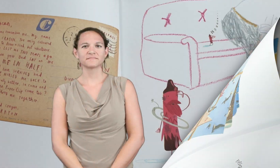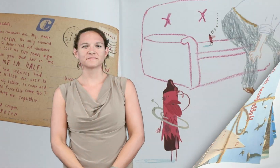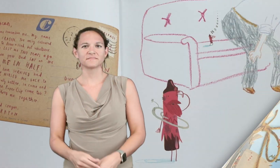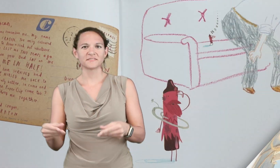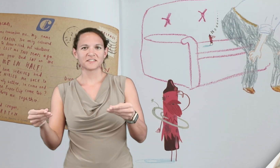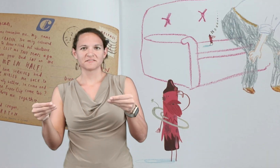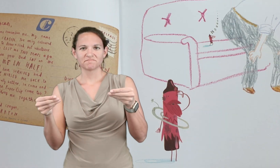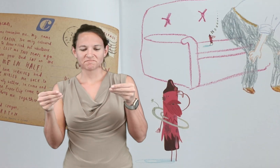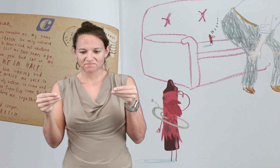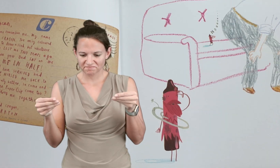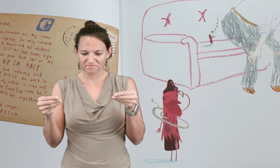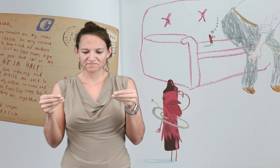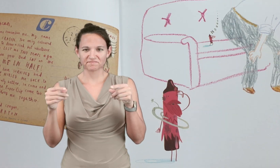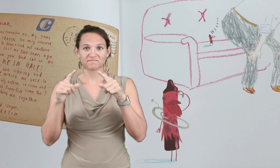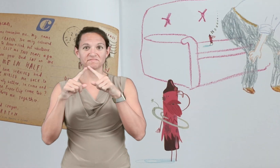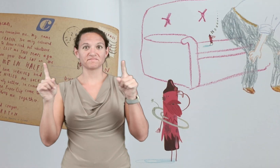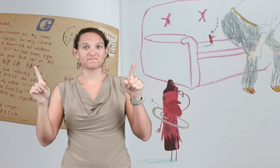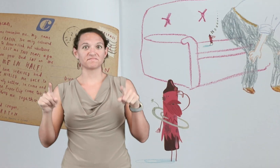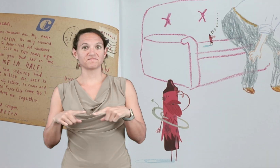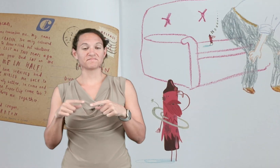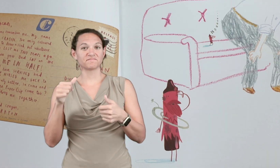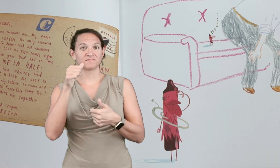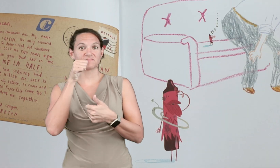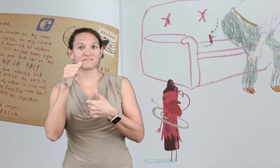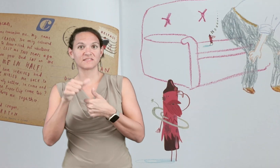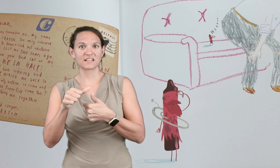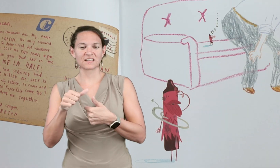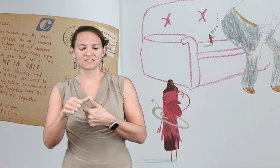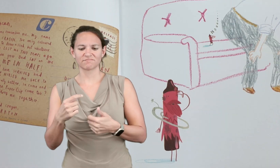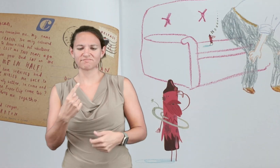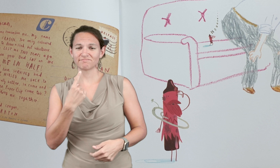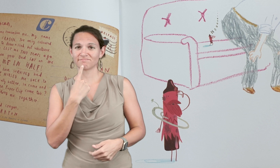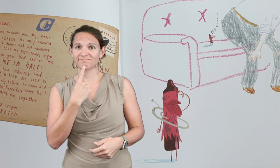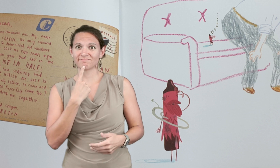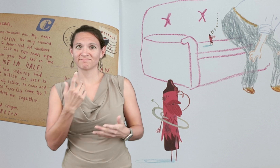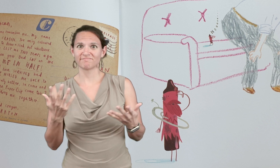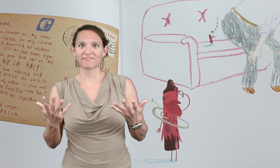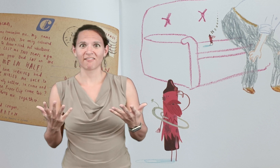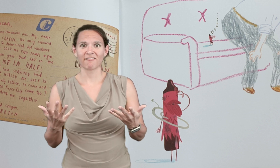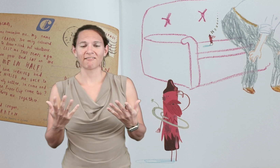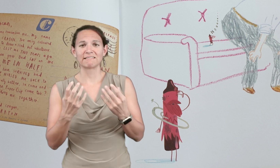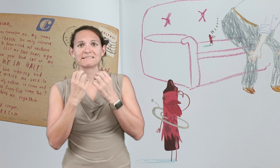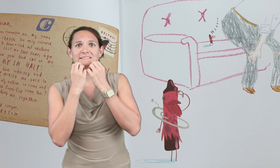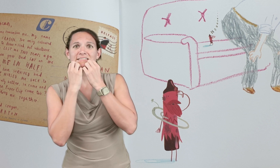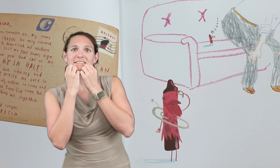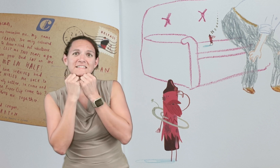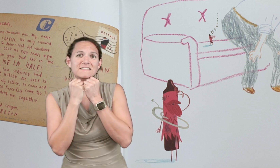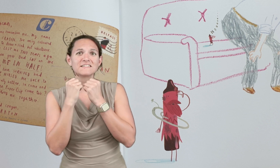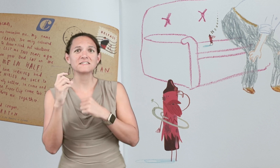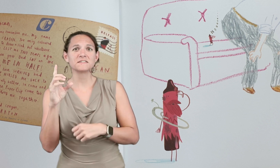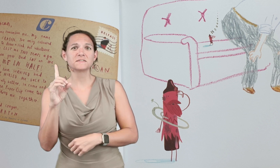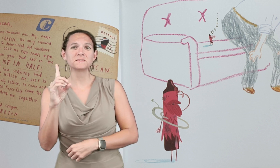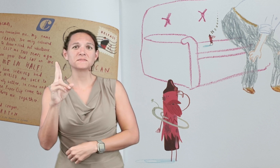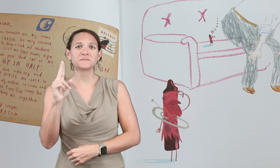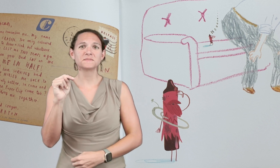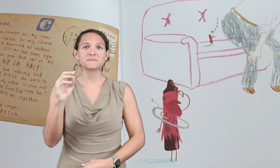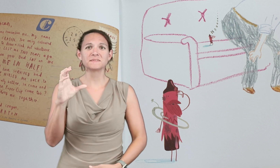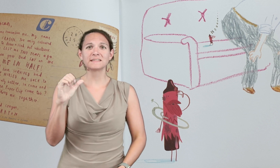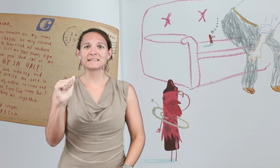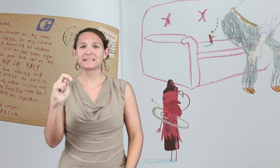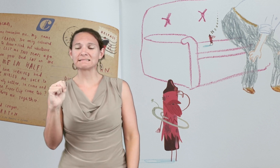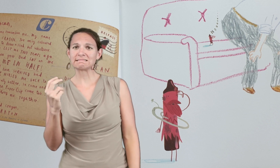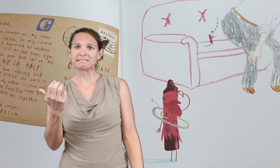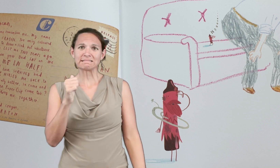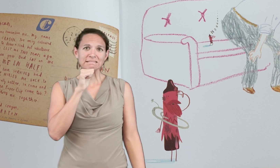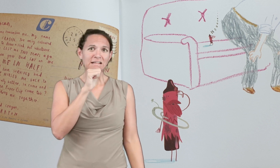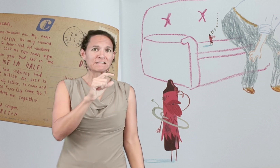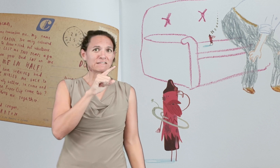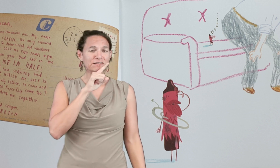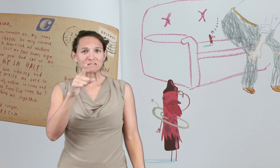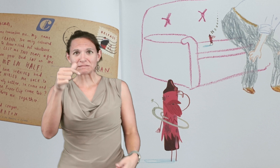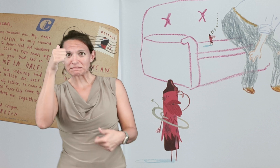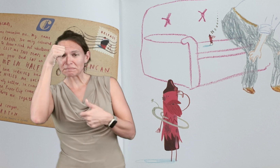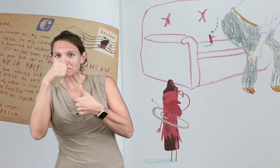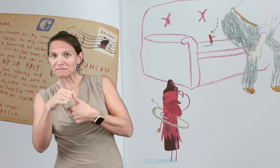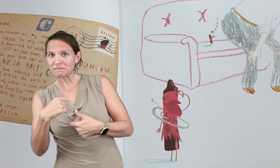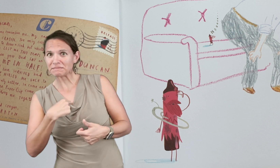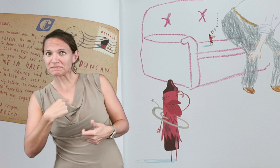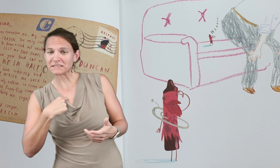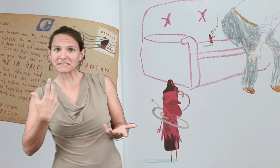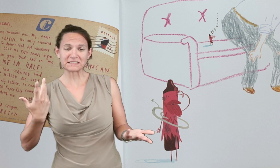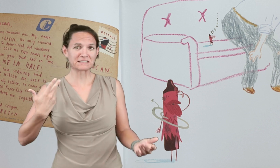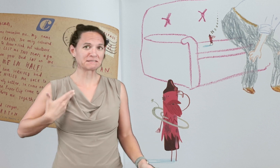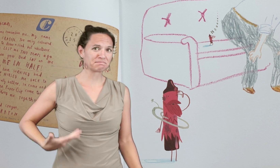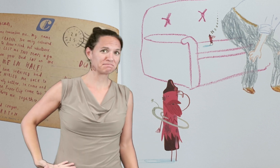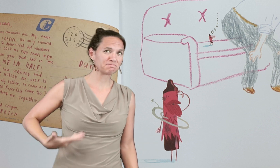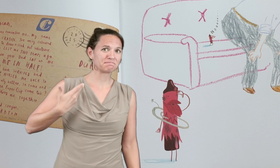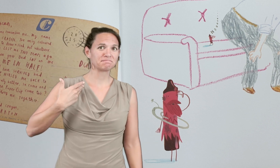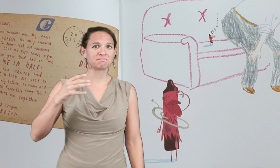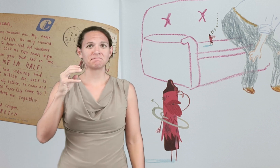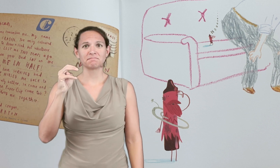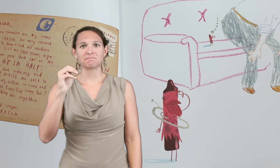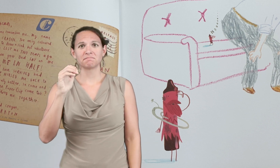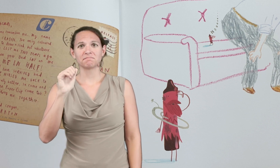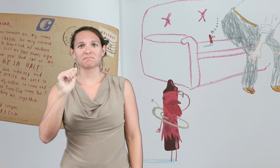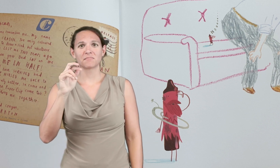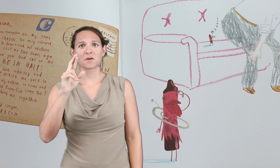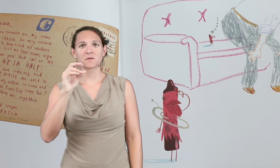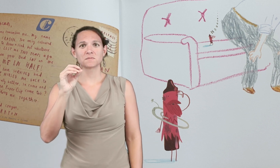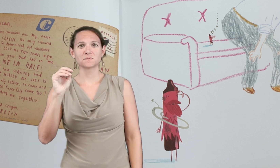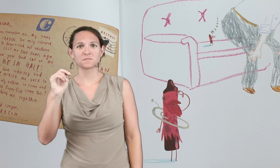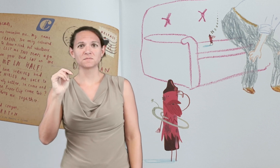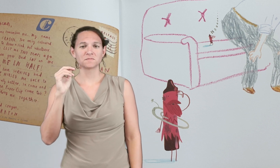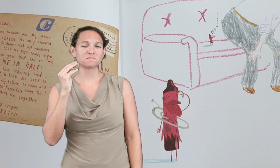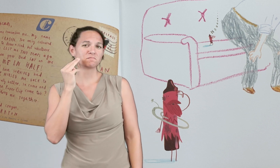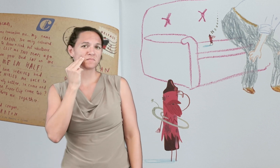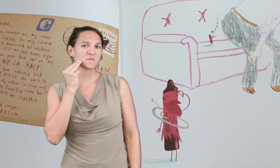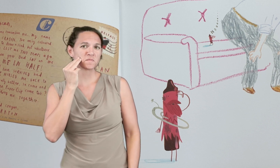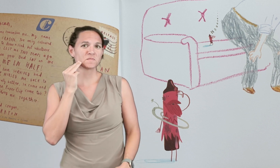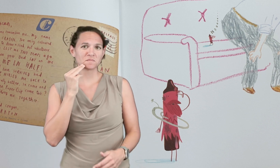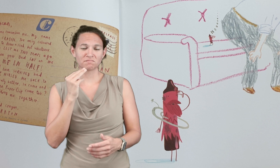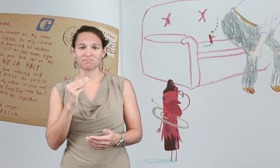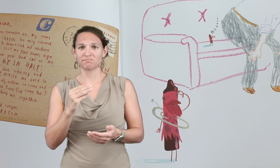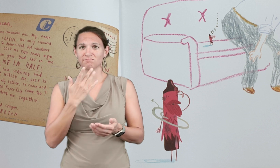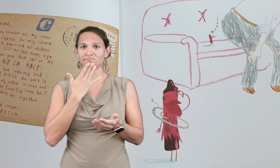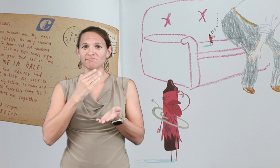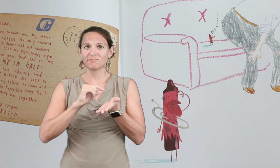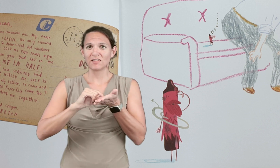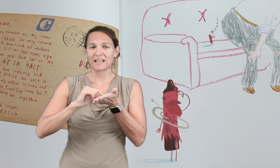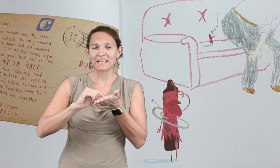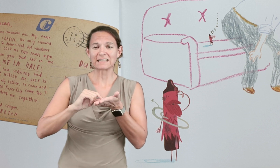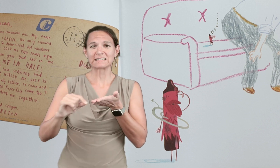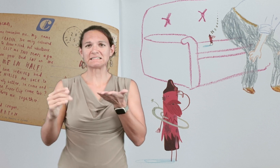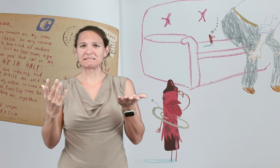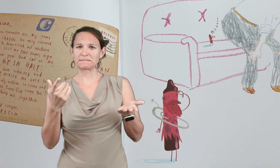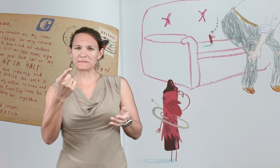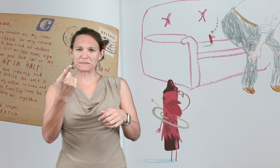Hmm. The postcard says,”Dear Duncan, not sure if you remember me. I'm Maroon. Maroon Crayon.